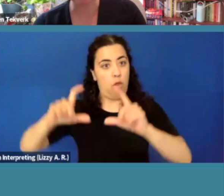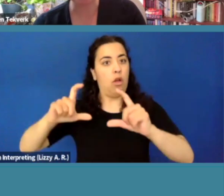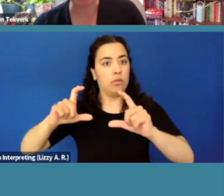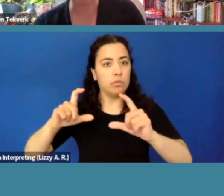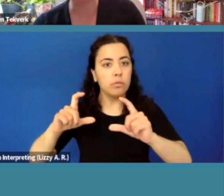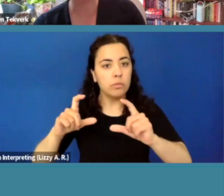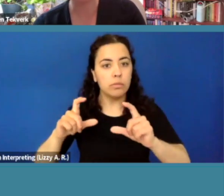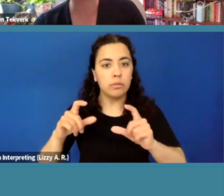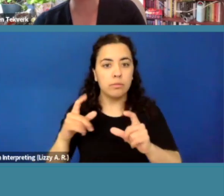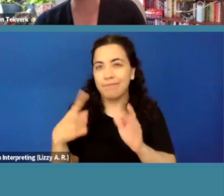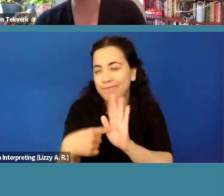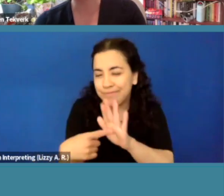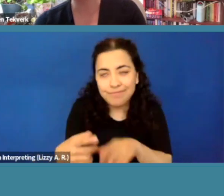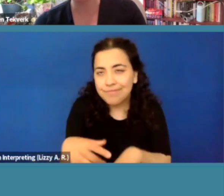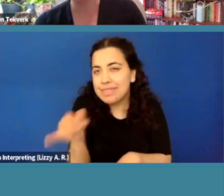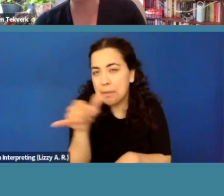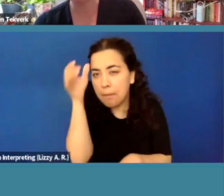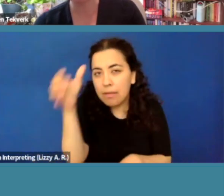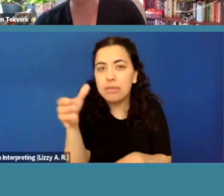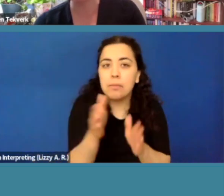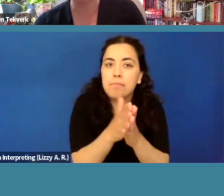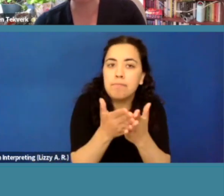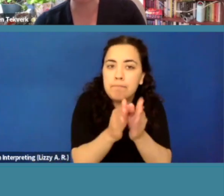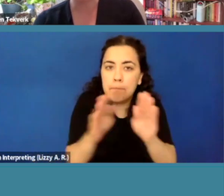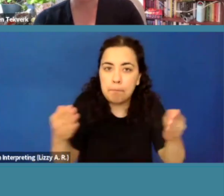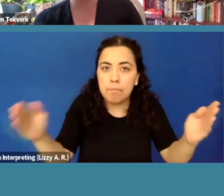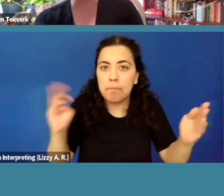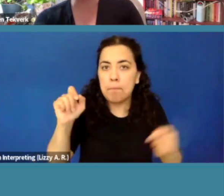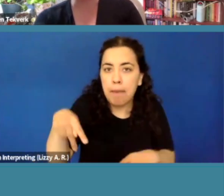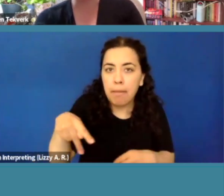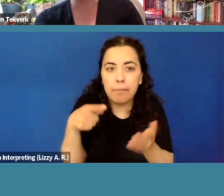If you can have even just a couple large print versions on hand to lend out